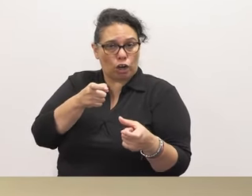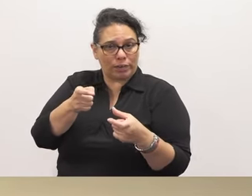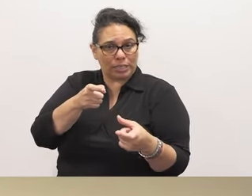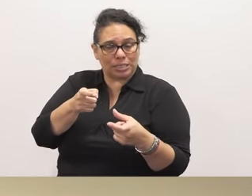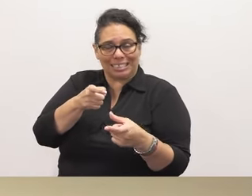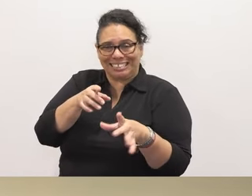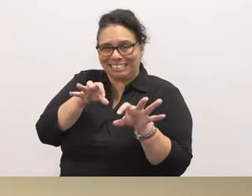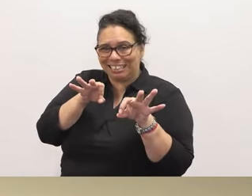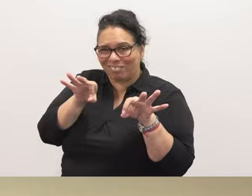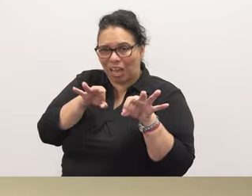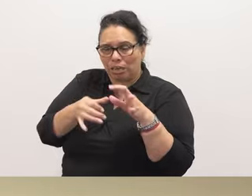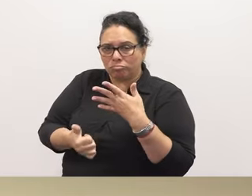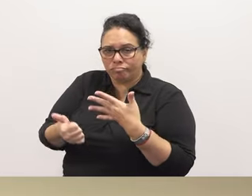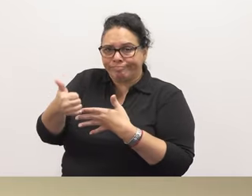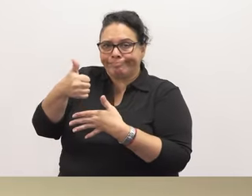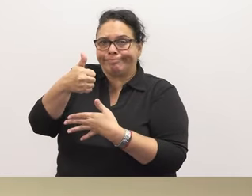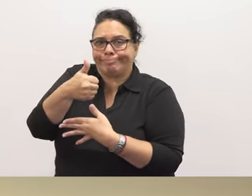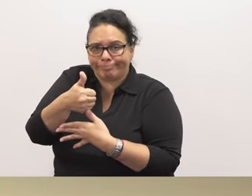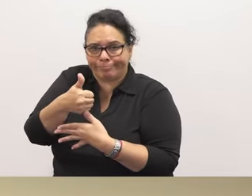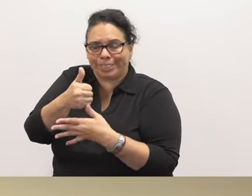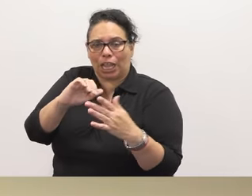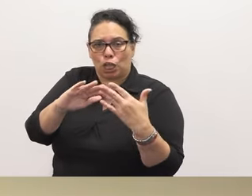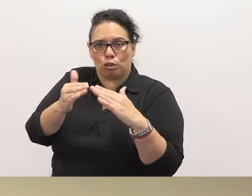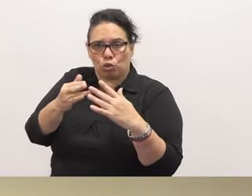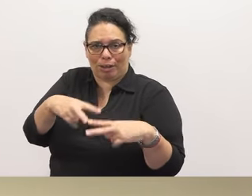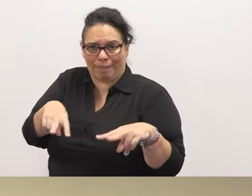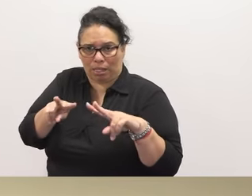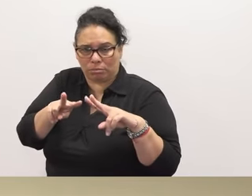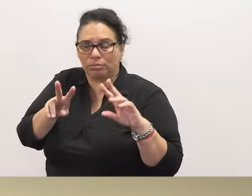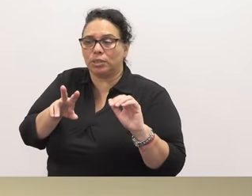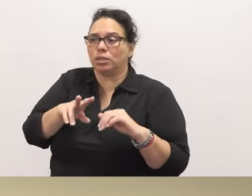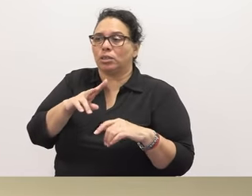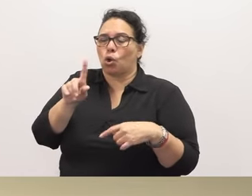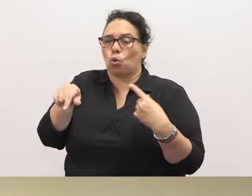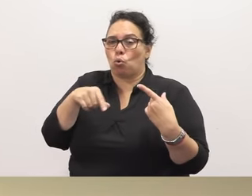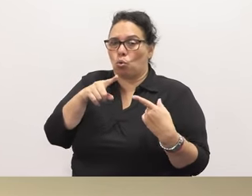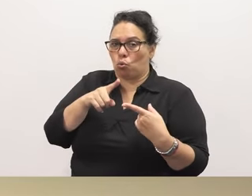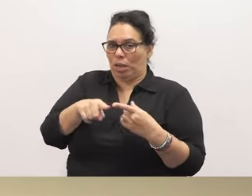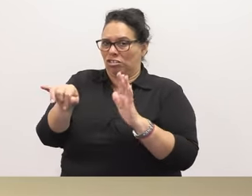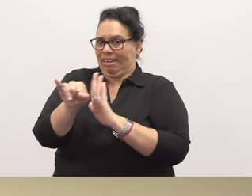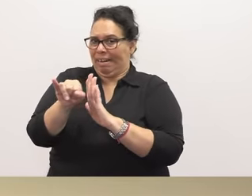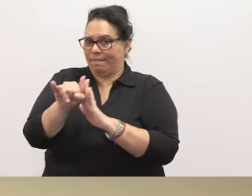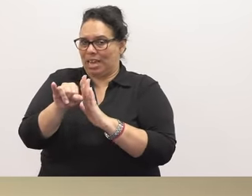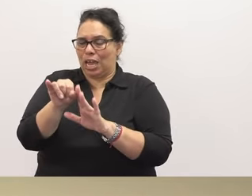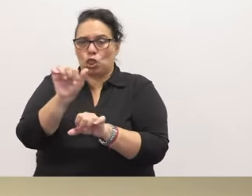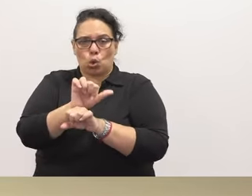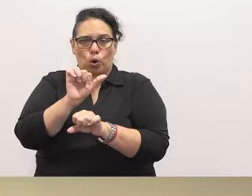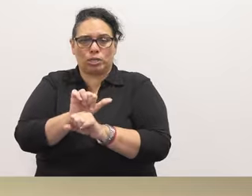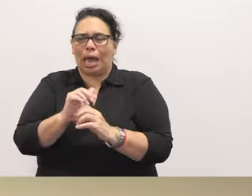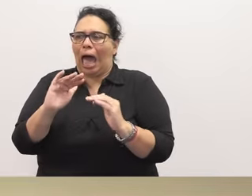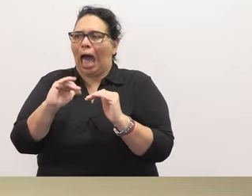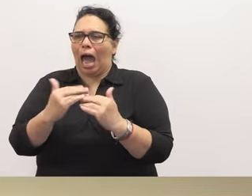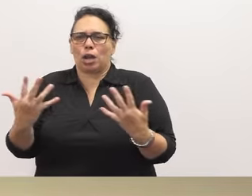of identifying what's the highest priority set of the community's values. And so once you've identified those, then the work becomes how do we align everything that we do